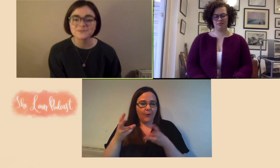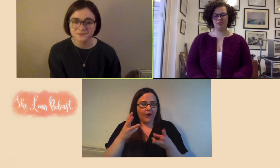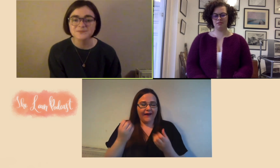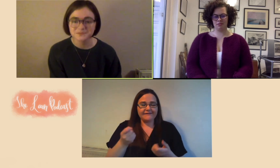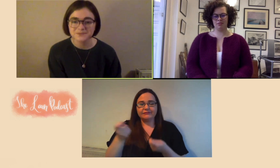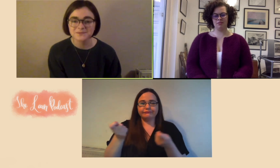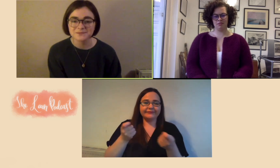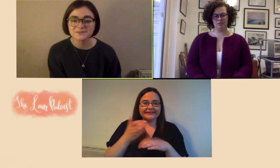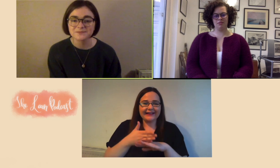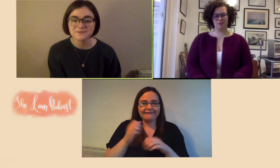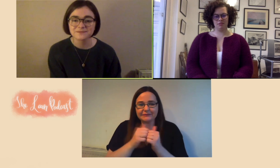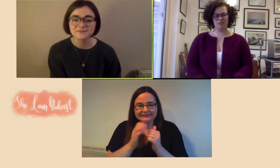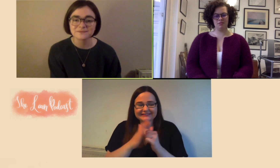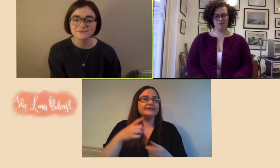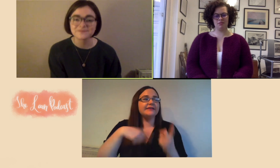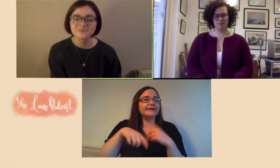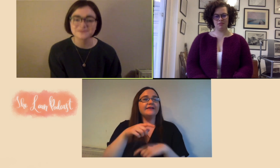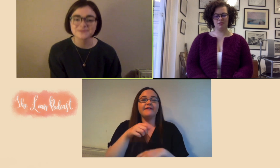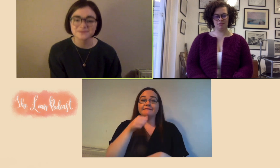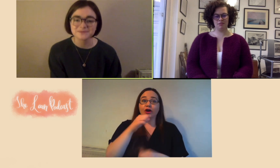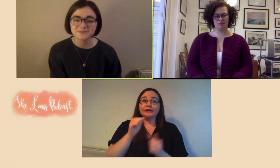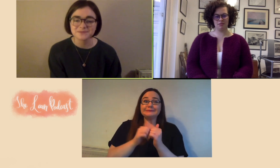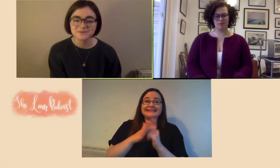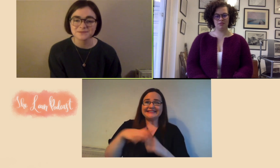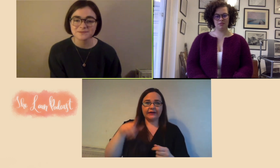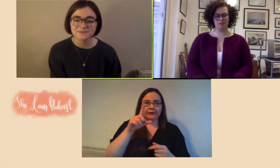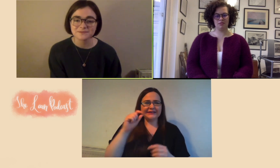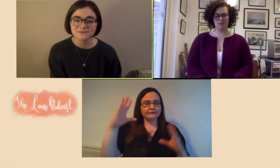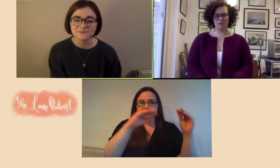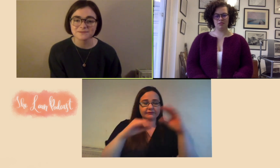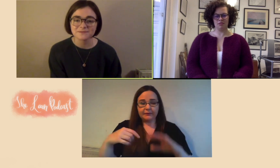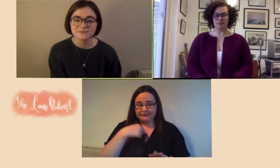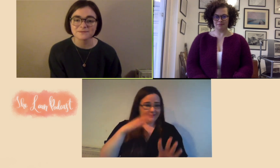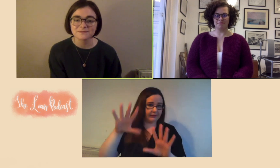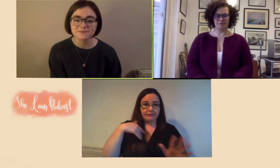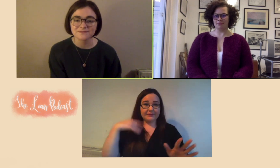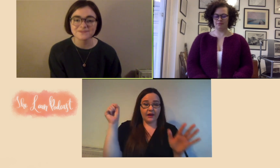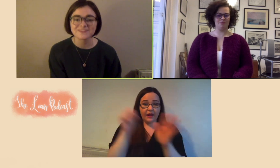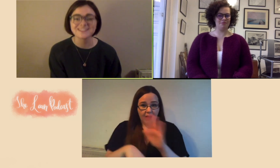and like we would normally have a chairperson for every meeting, to just chair the meeting.